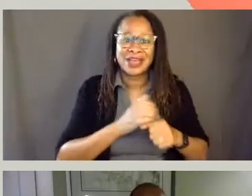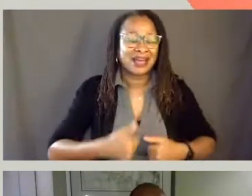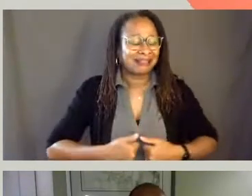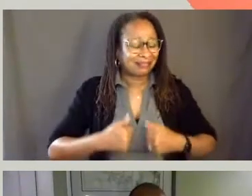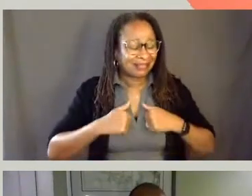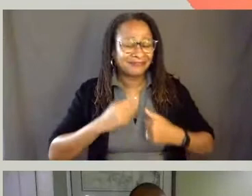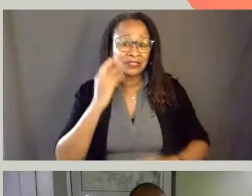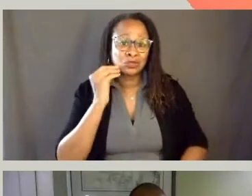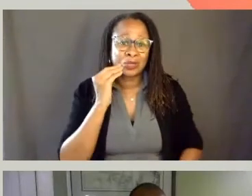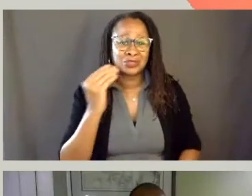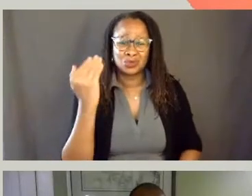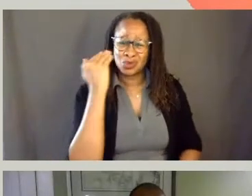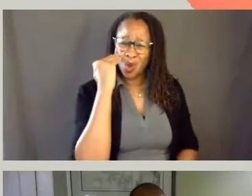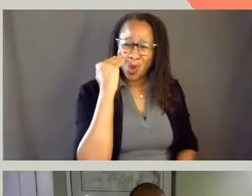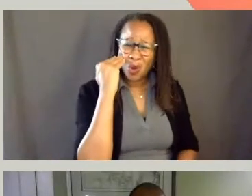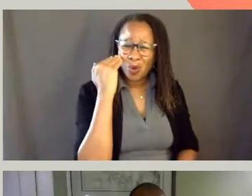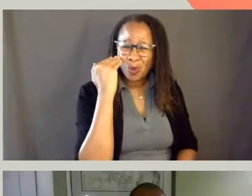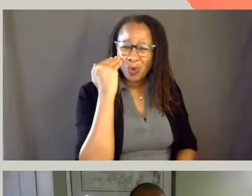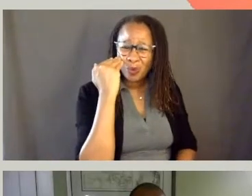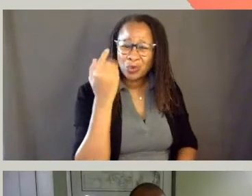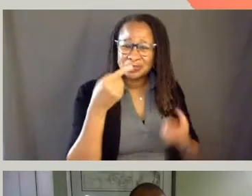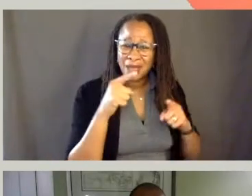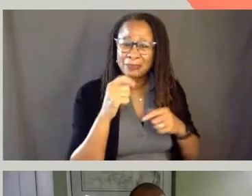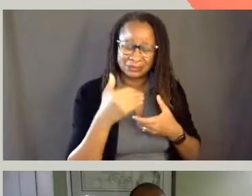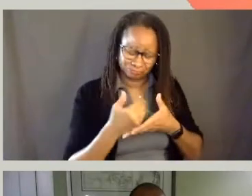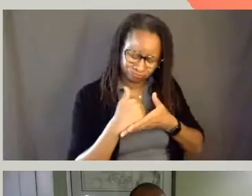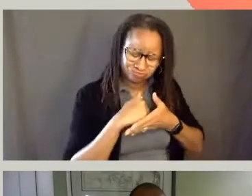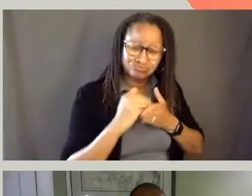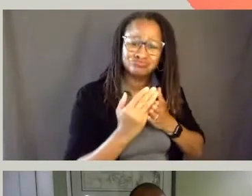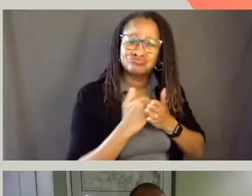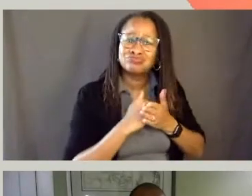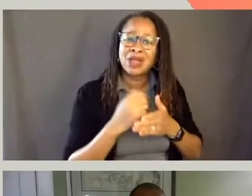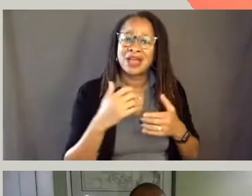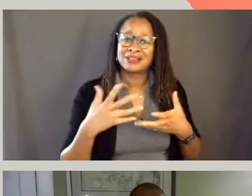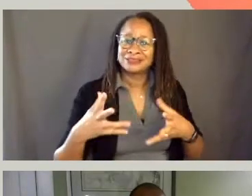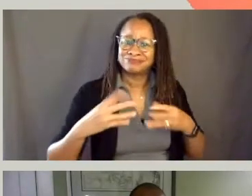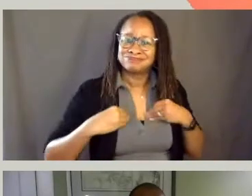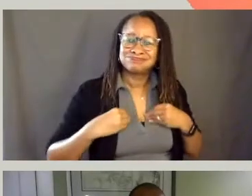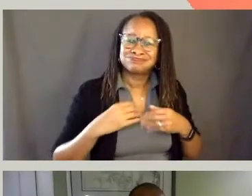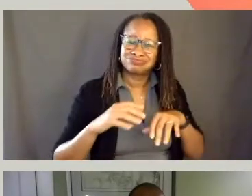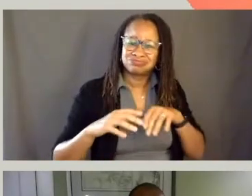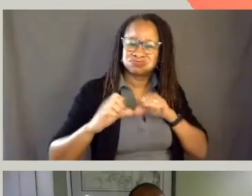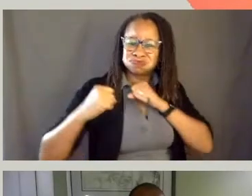and know it inside out. They've taken on politicians and corrupt officials